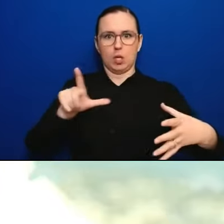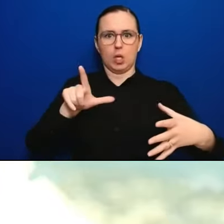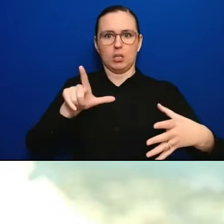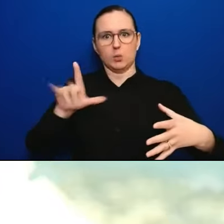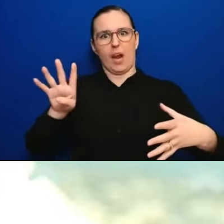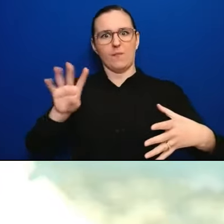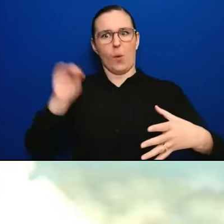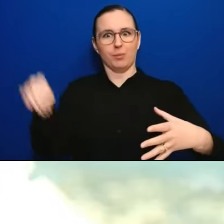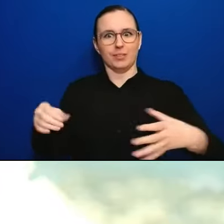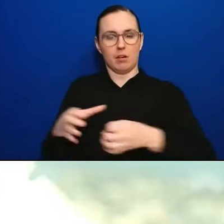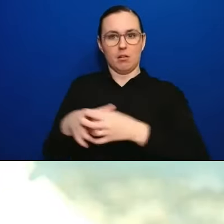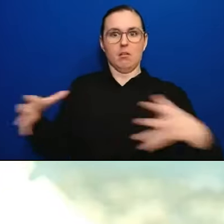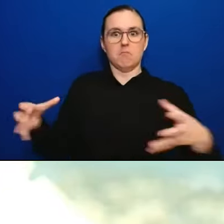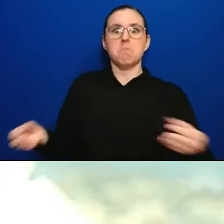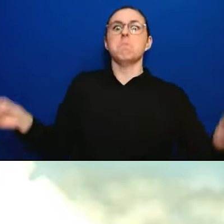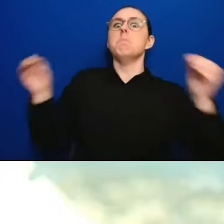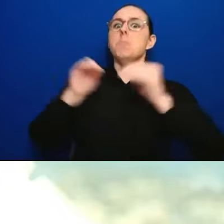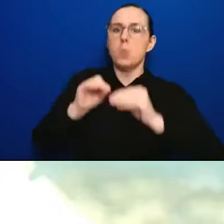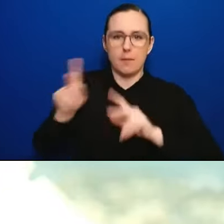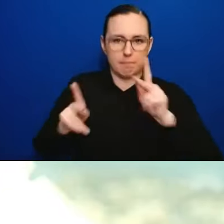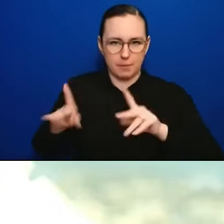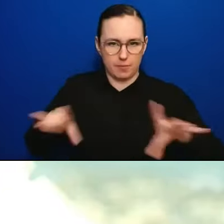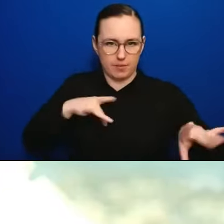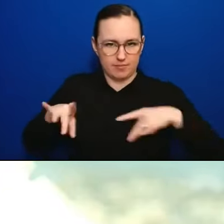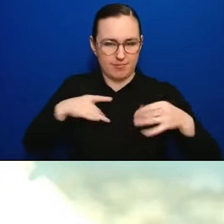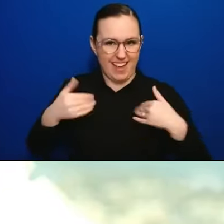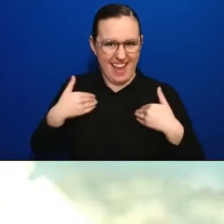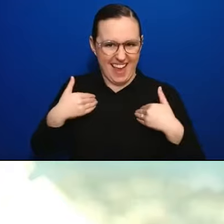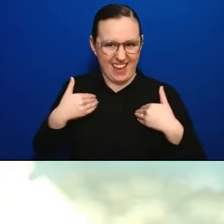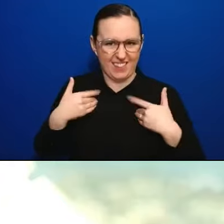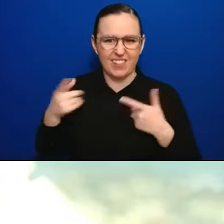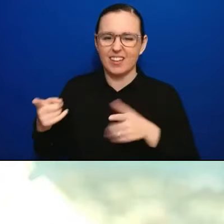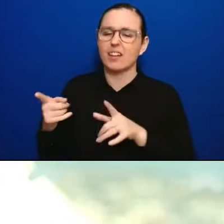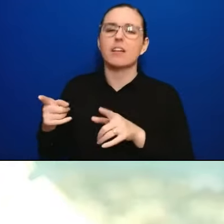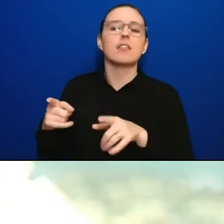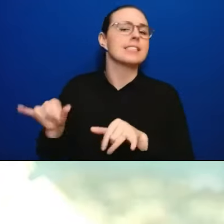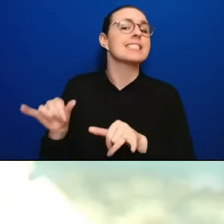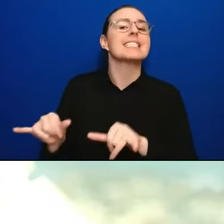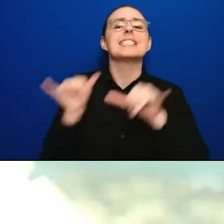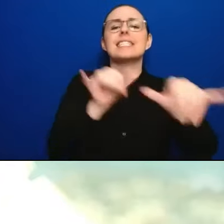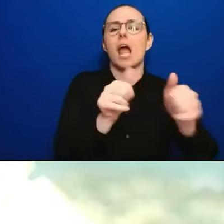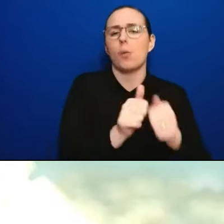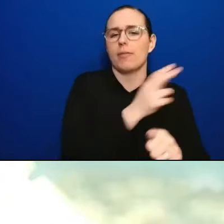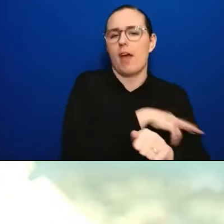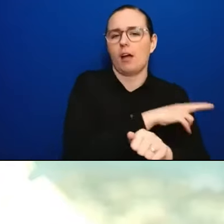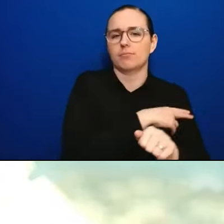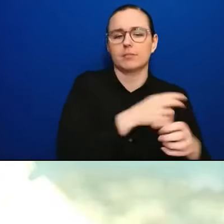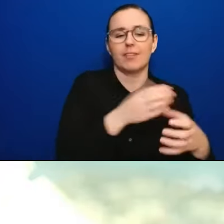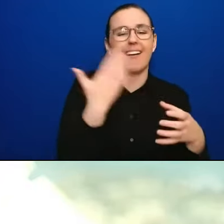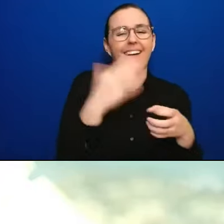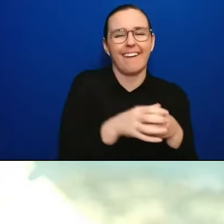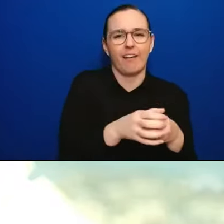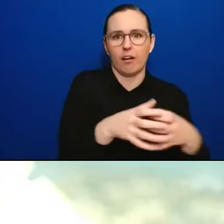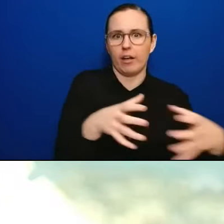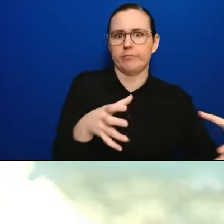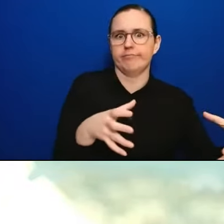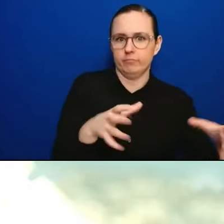24% and you'll see an increase in the number of people who are coming in for other reasons but also positive for COVID and